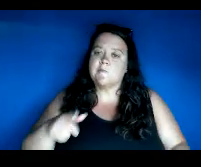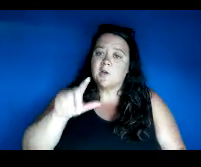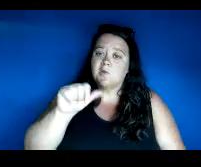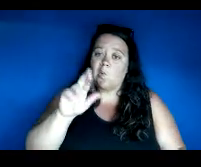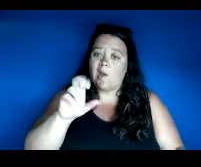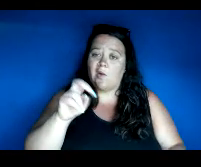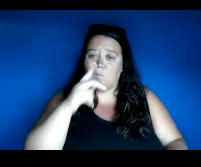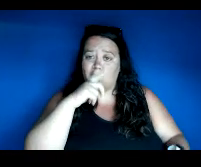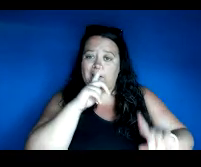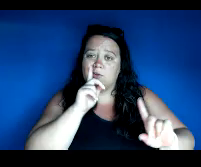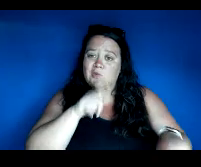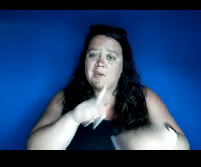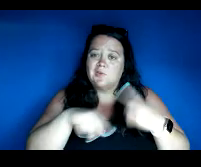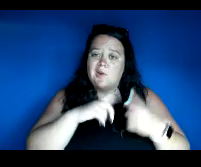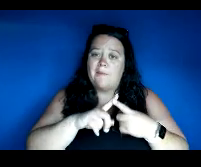in classroom or housing communities?